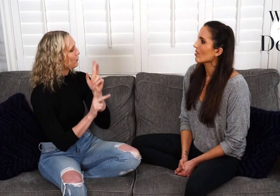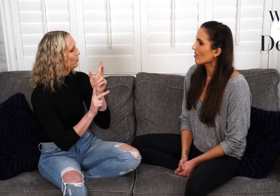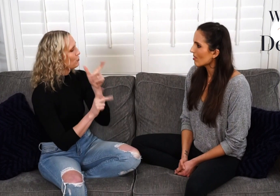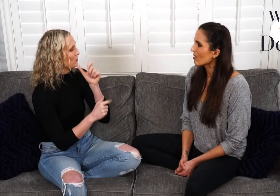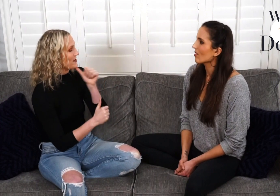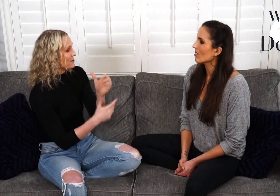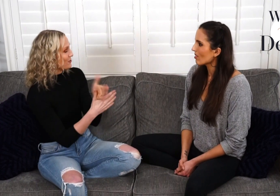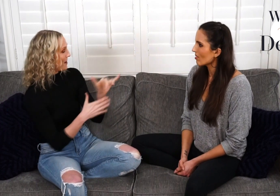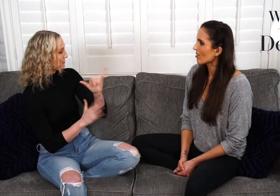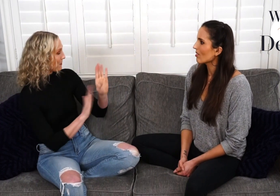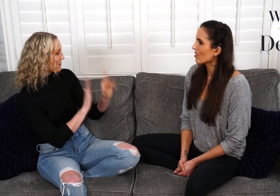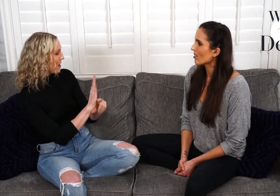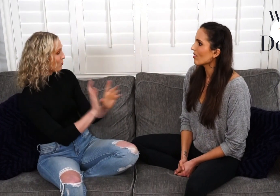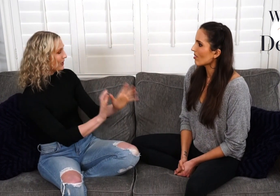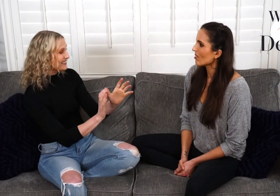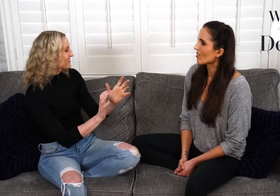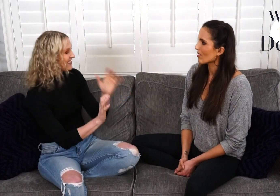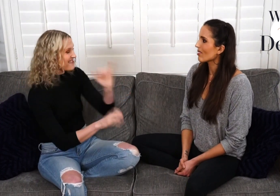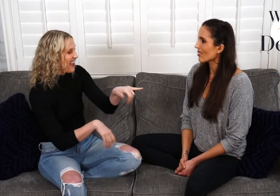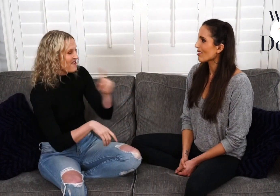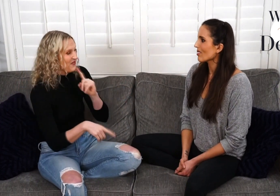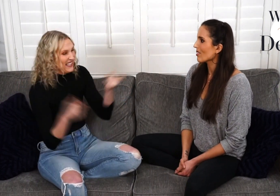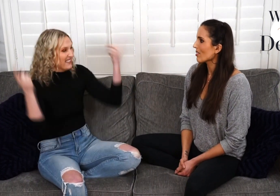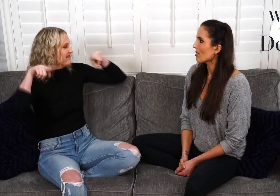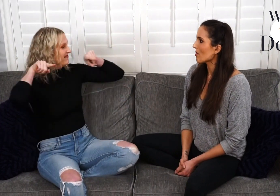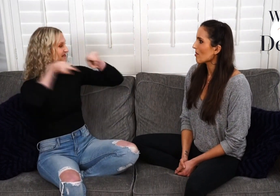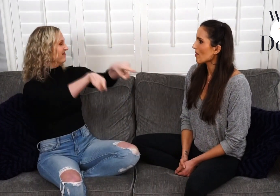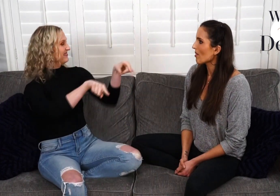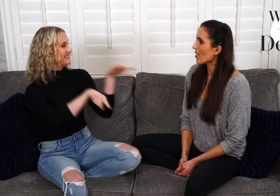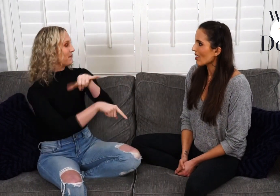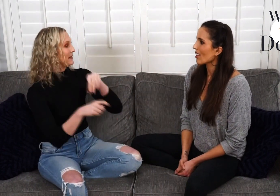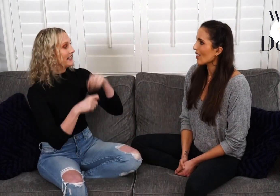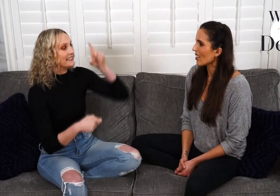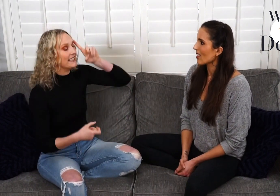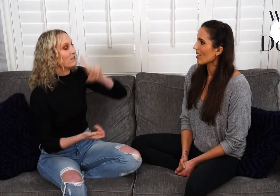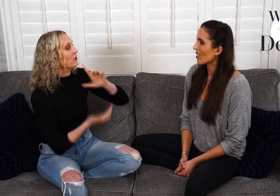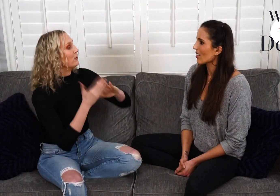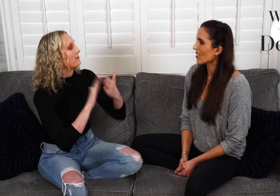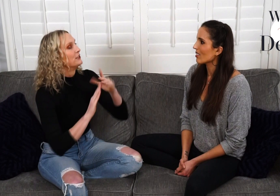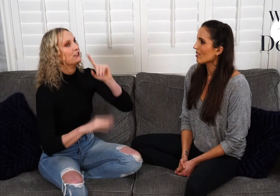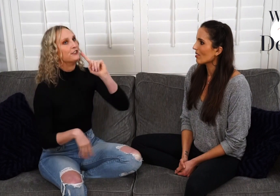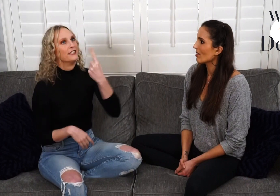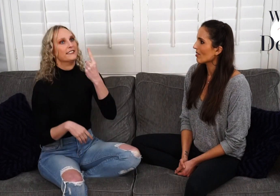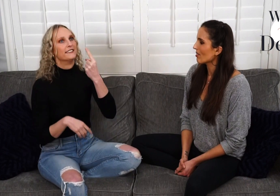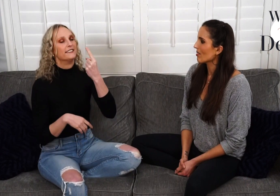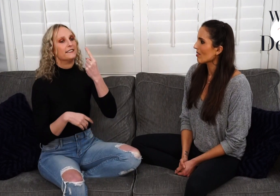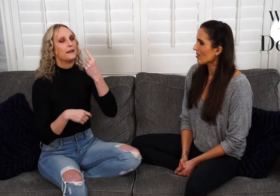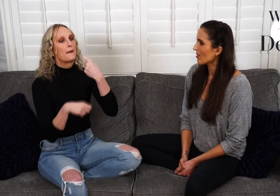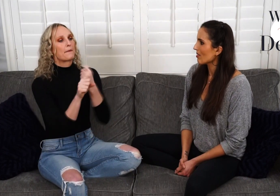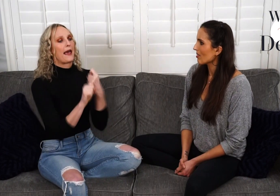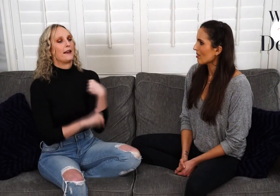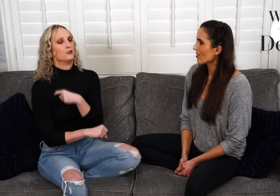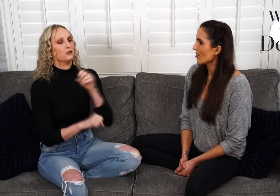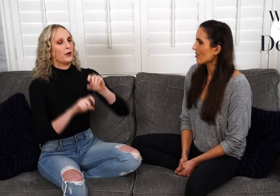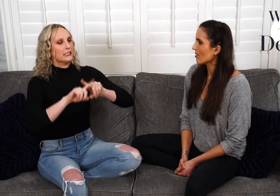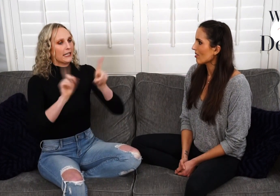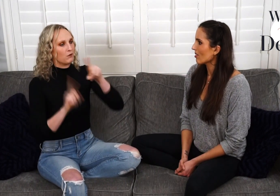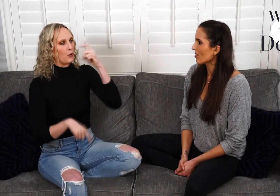other people who are not from the same background and that really parallels with the Deaf community. It's just that what makes us so different is